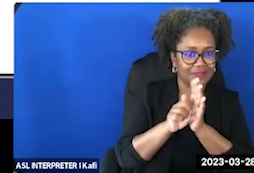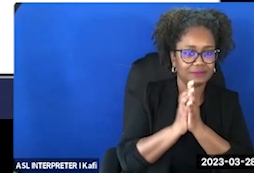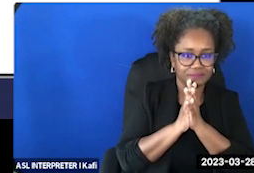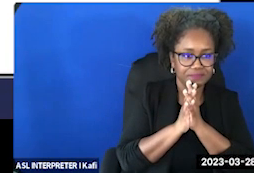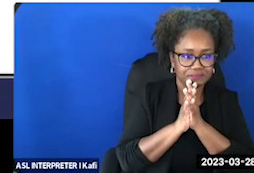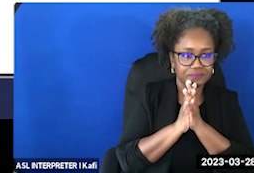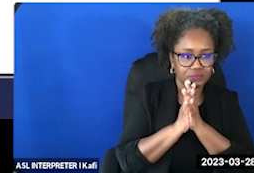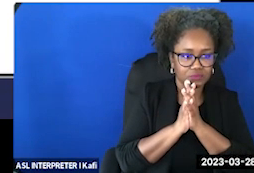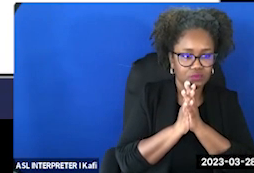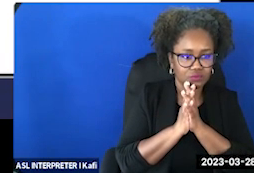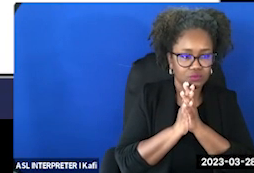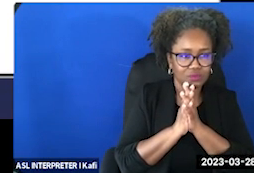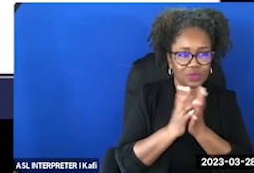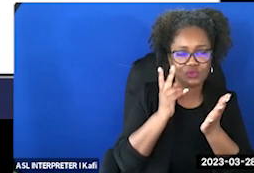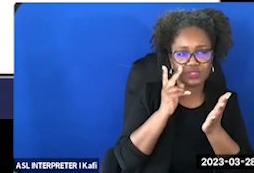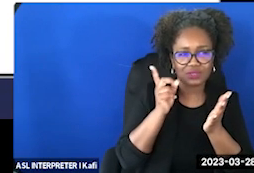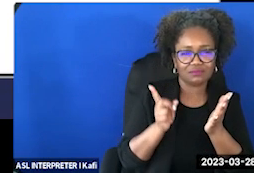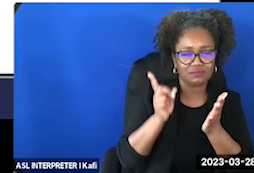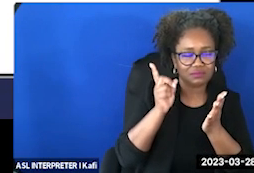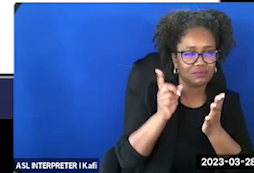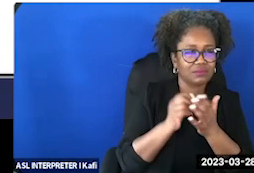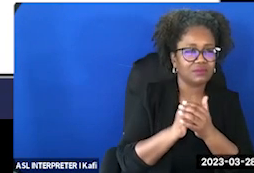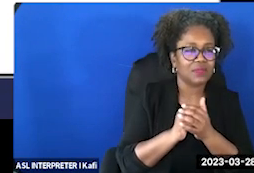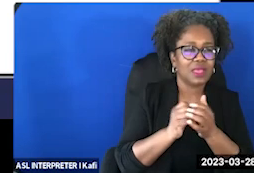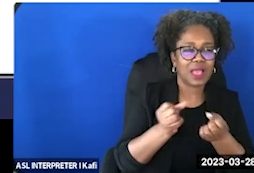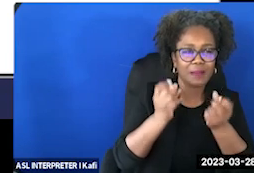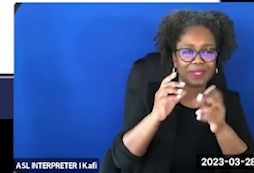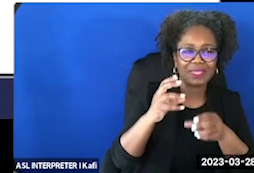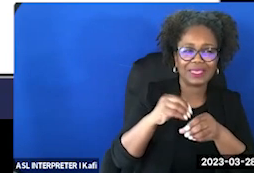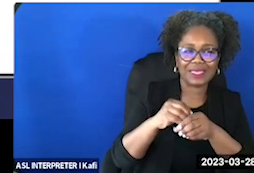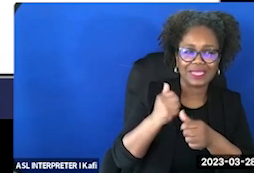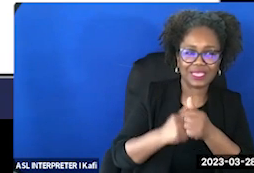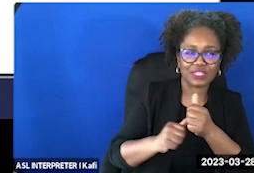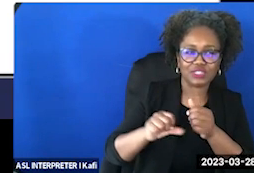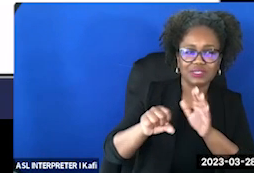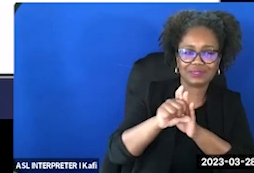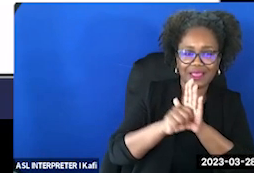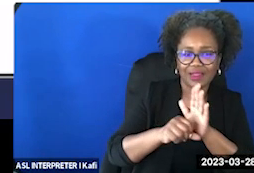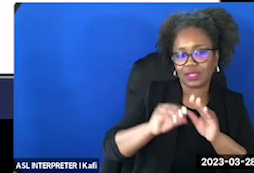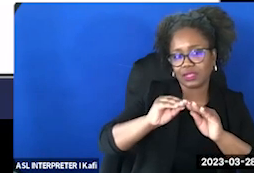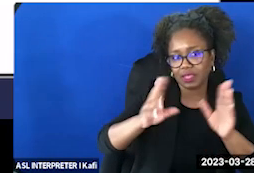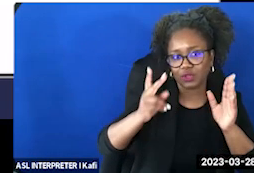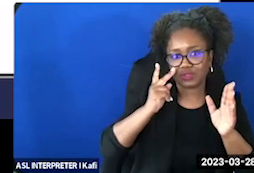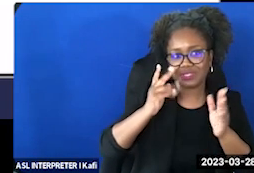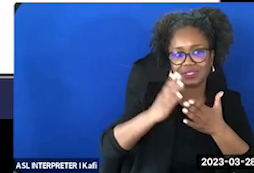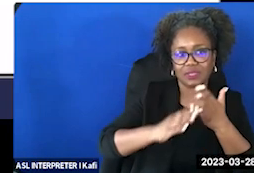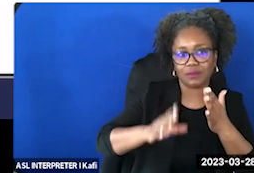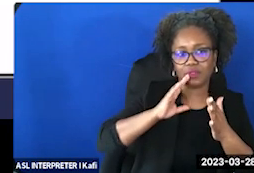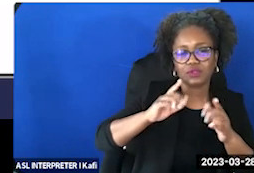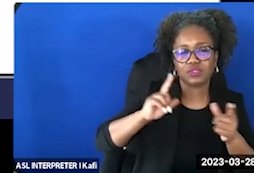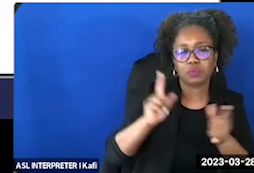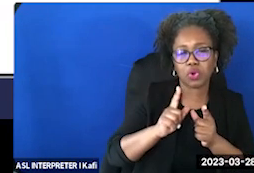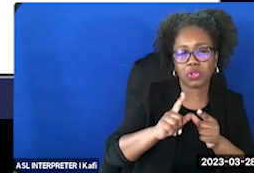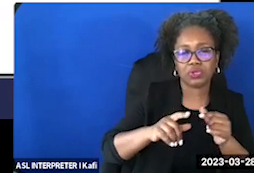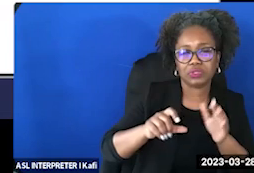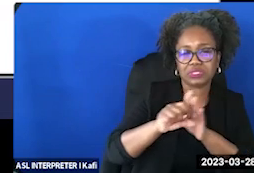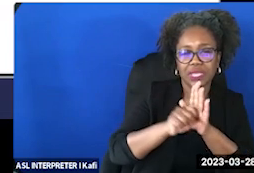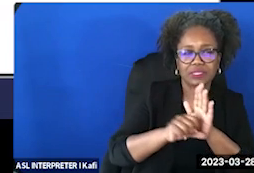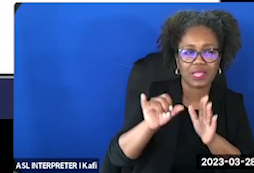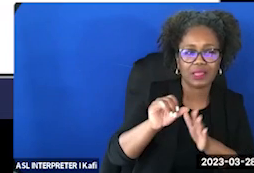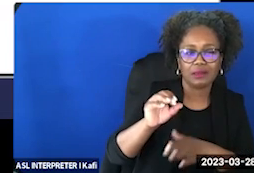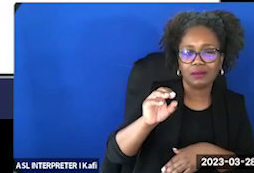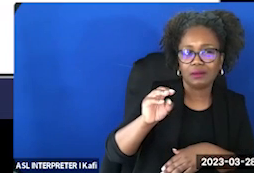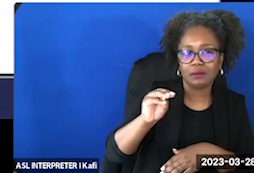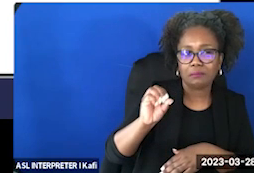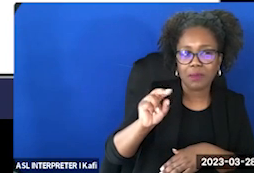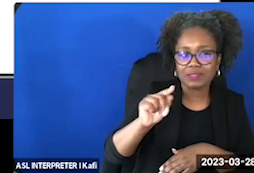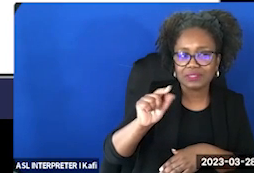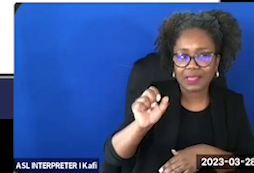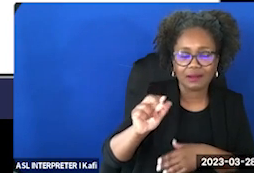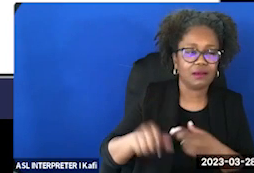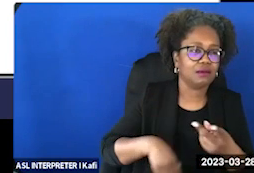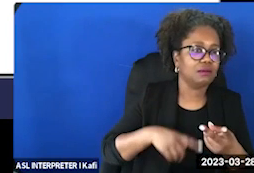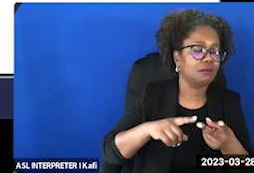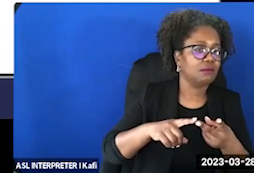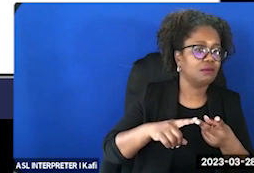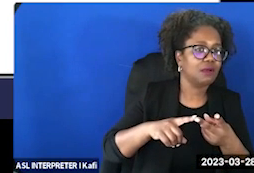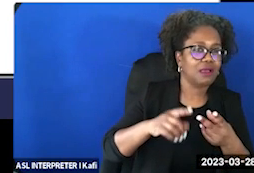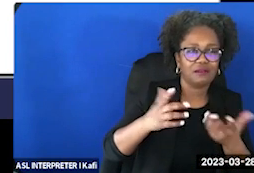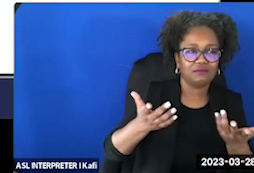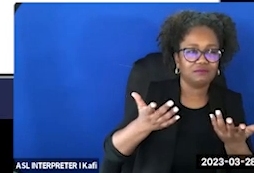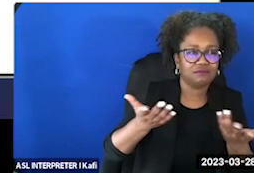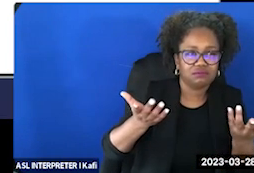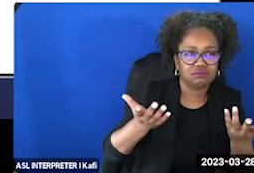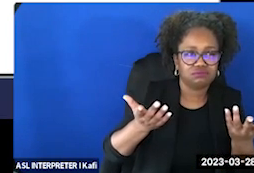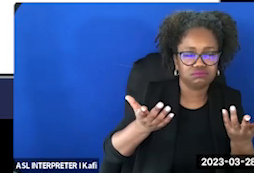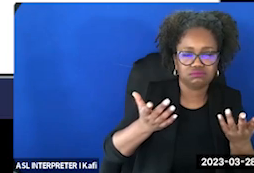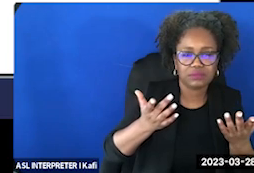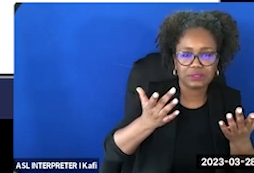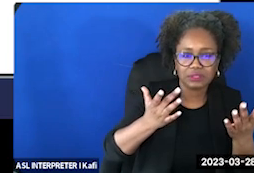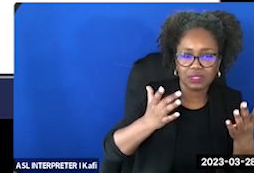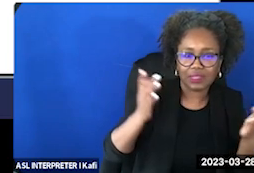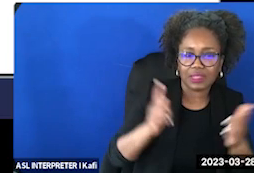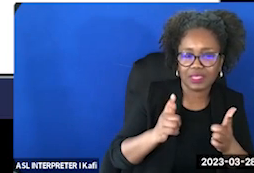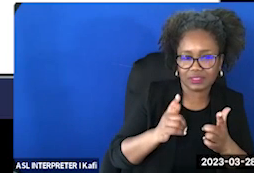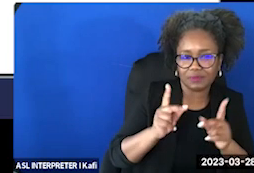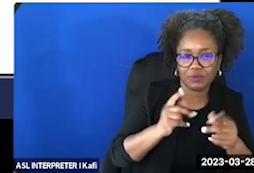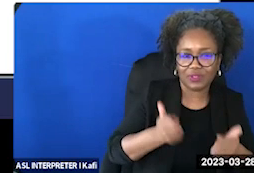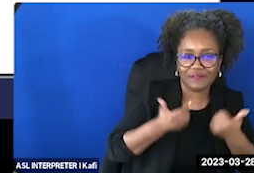Debbie Stine, Science & Technology Policy Academy: you know chart works is that you know it's like how many are in each State, and of course it makes sense for some of the smaller States, like Montana, and things like that in terms of population. they have less institutions and for more popular states like Texas and California, to have more.